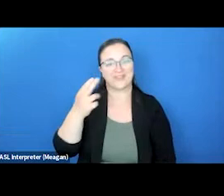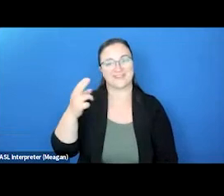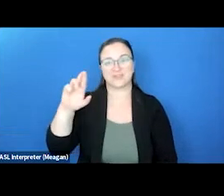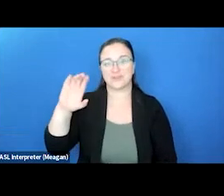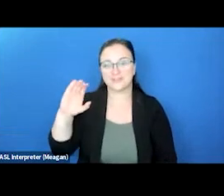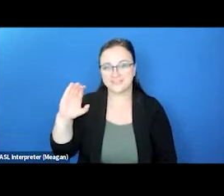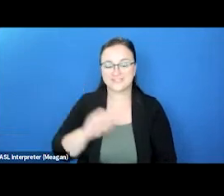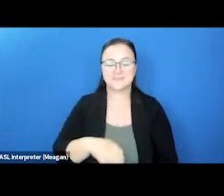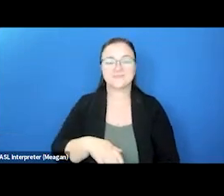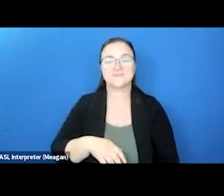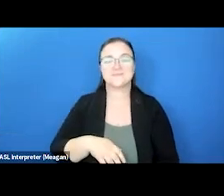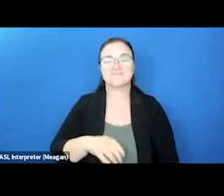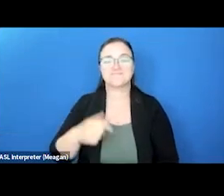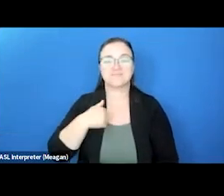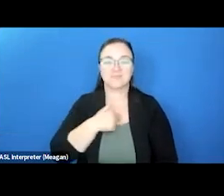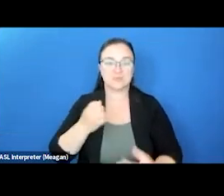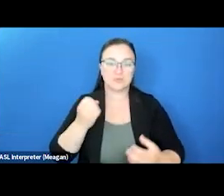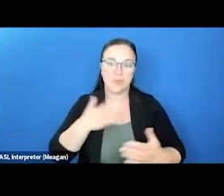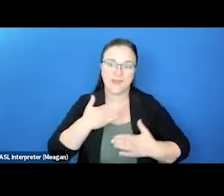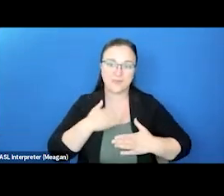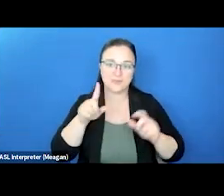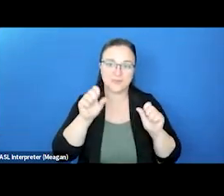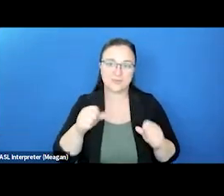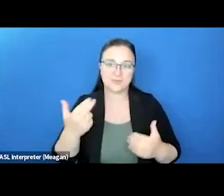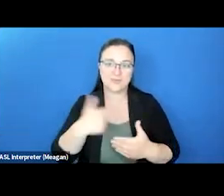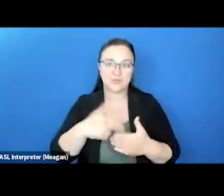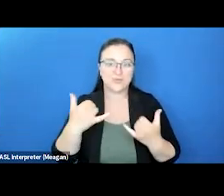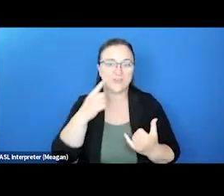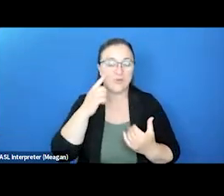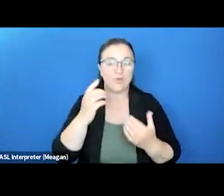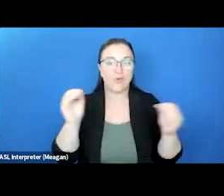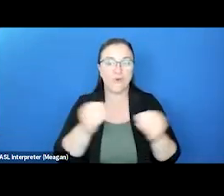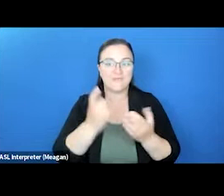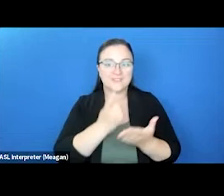And we are so glad you're joining us today for the office hour following our webinar